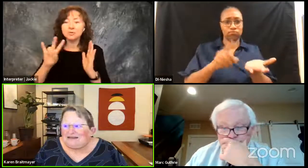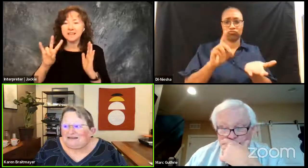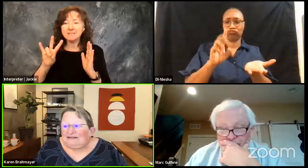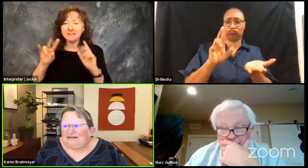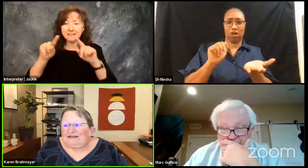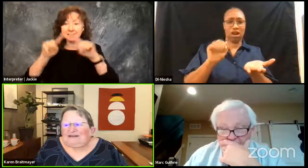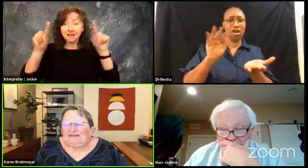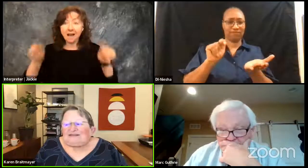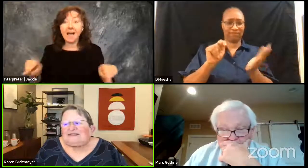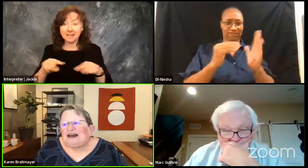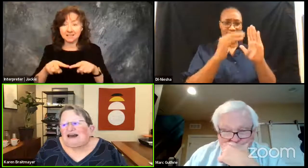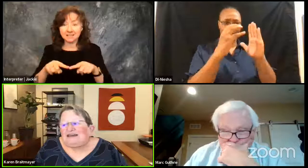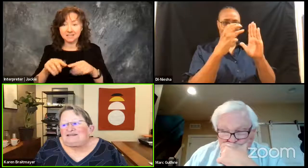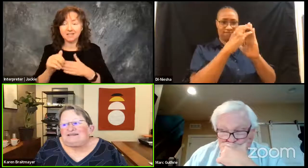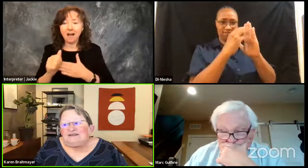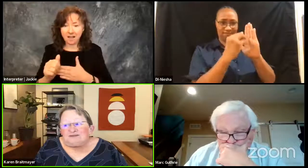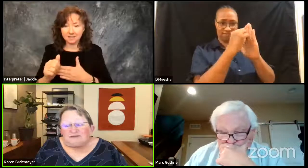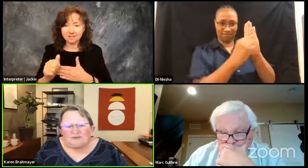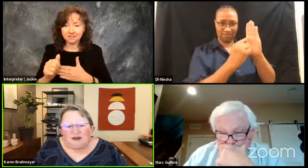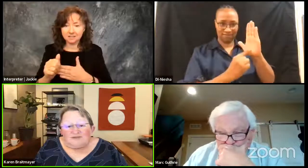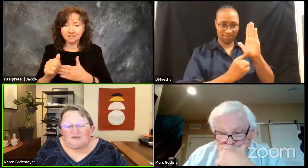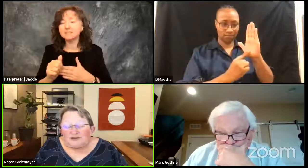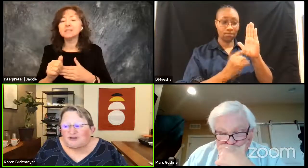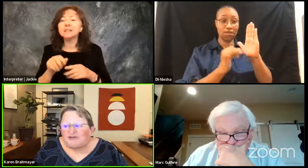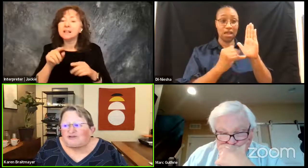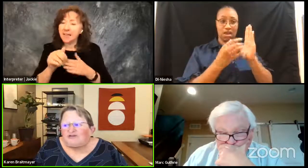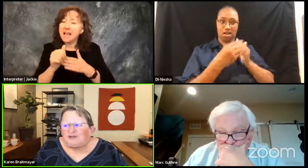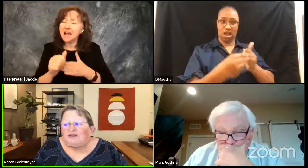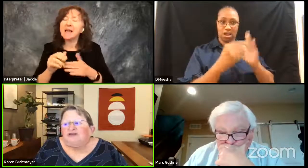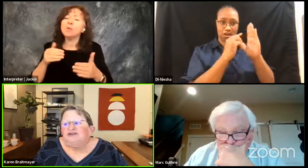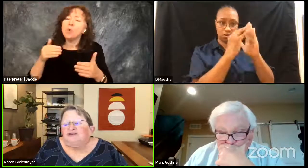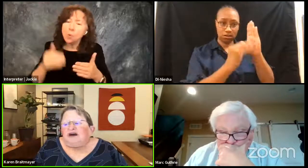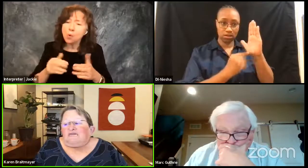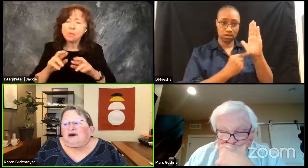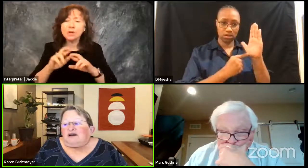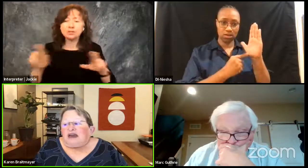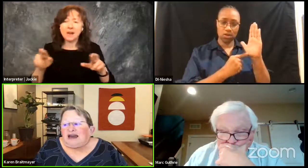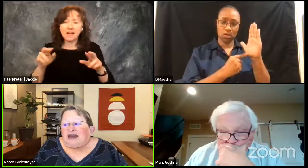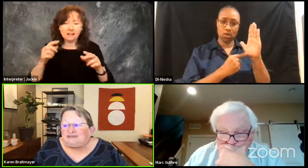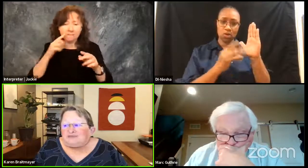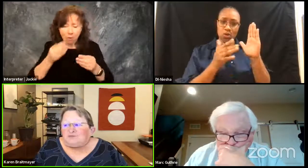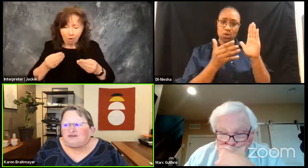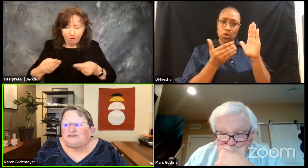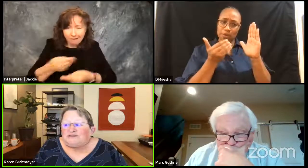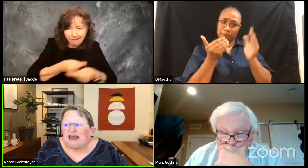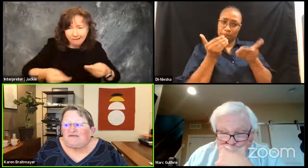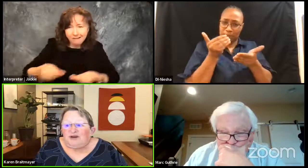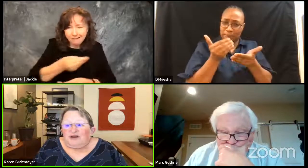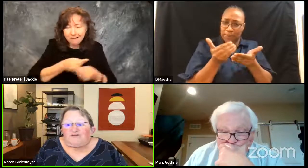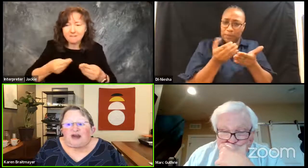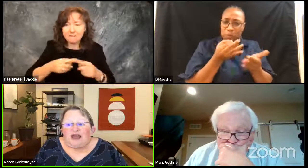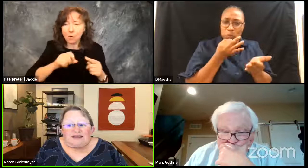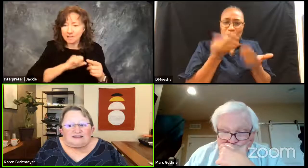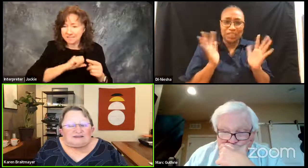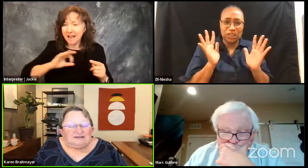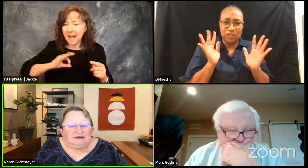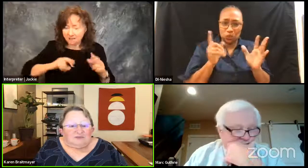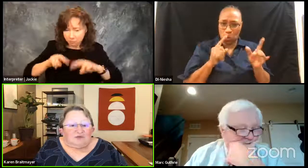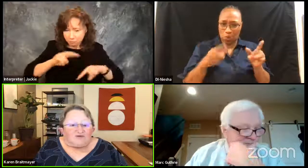This guide is nearly ready for circulation among Access Board staff for edits before